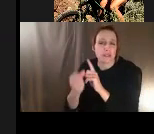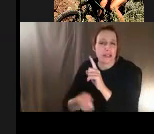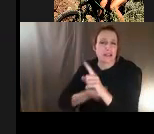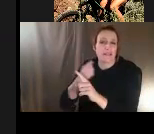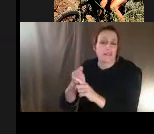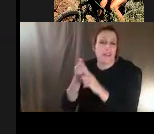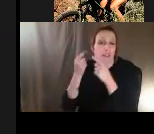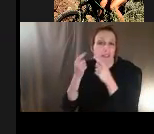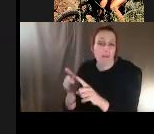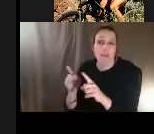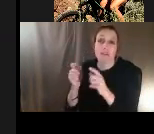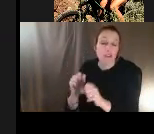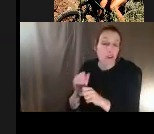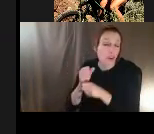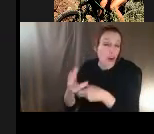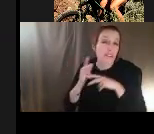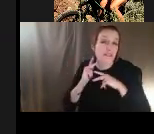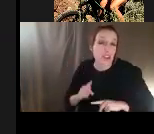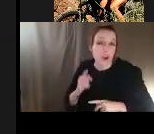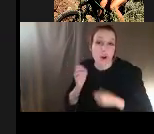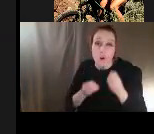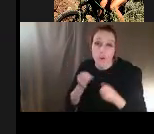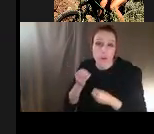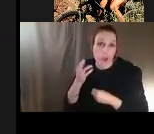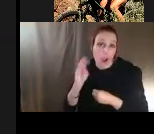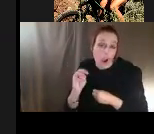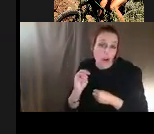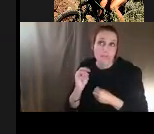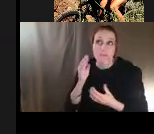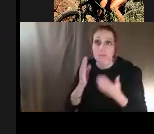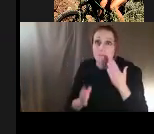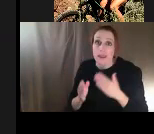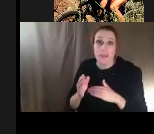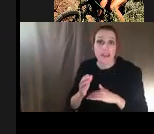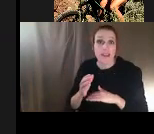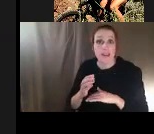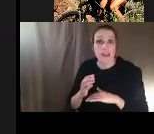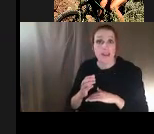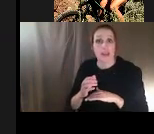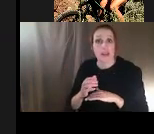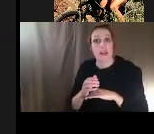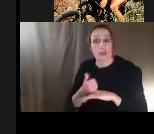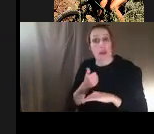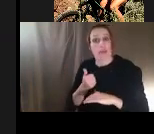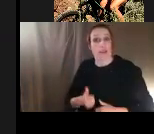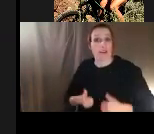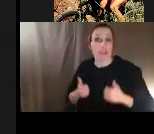and/or life threatening that has some lasting adverse effect on how that individual functions